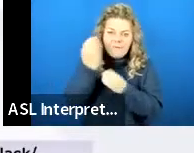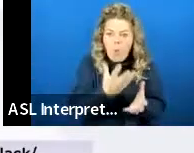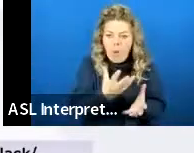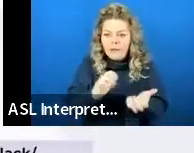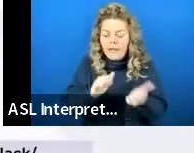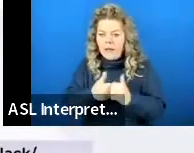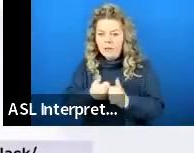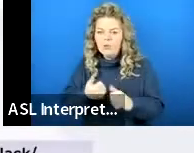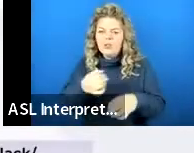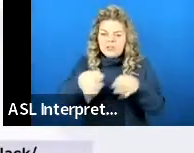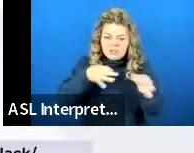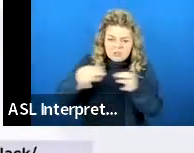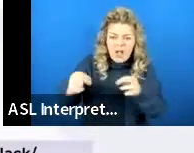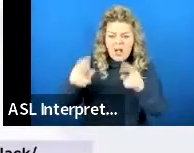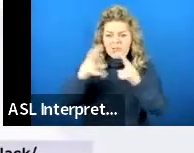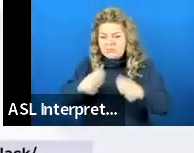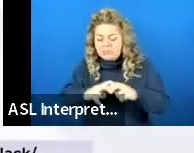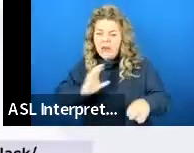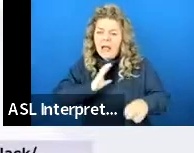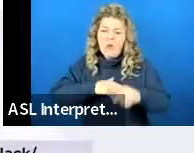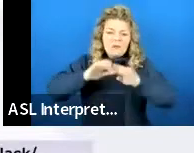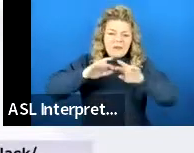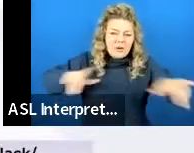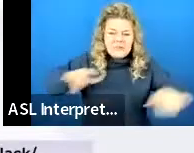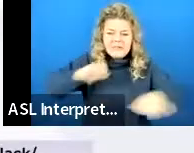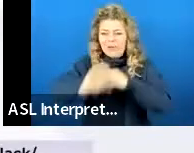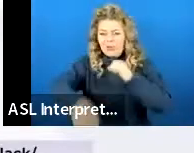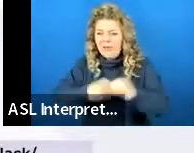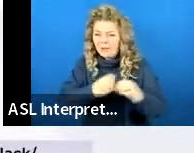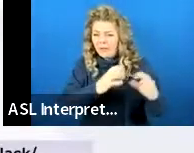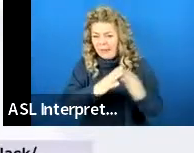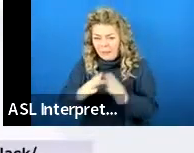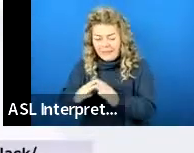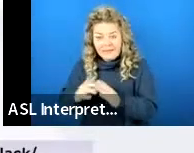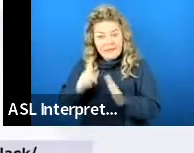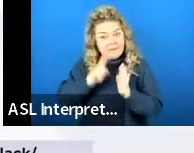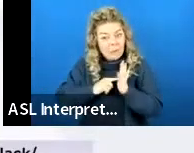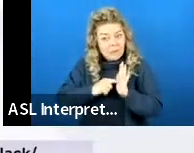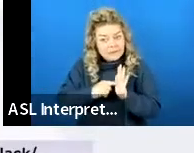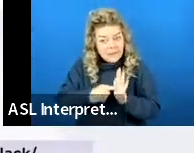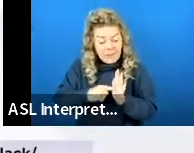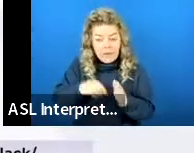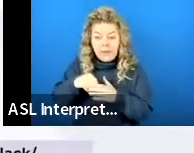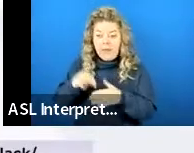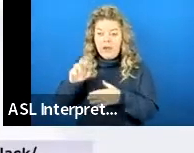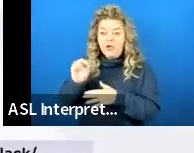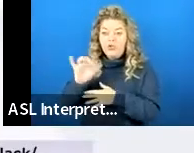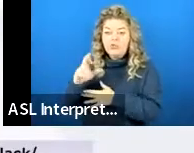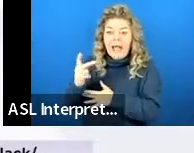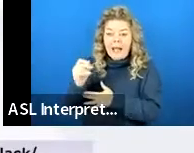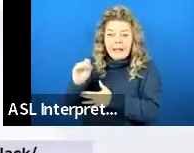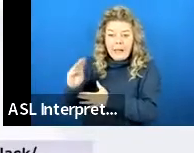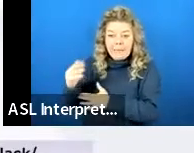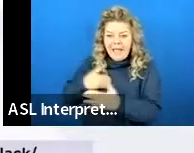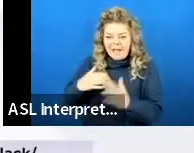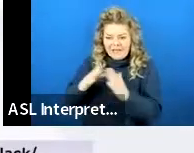and support our diverse international communities as reflected, for example, in the RAC M LED campus-wide action item focused on